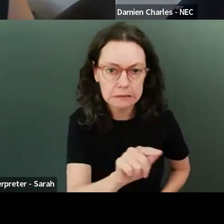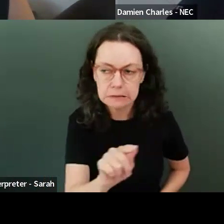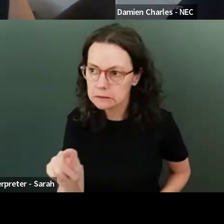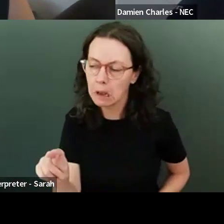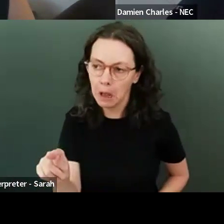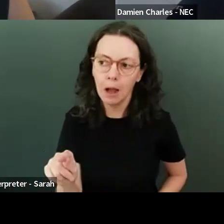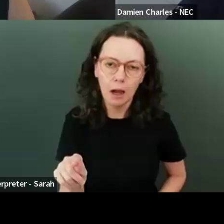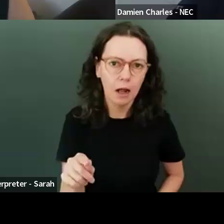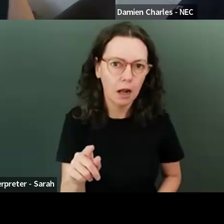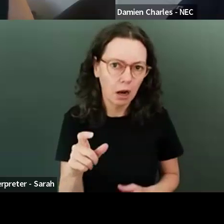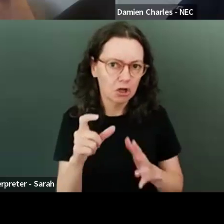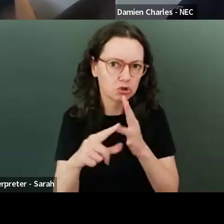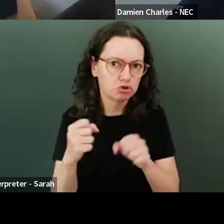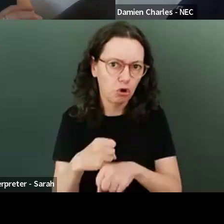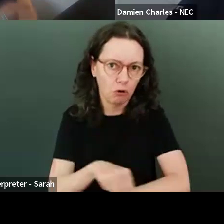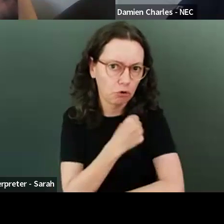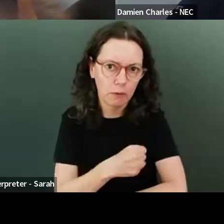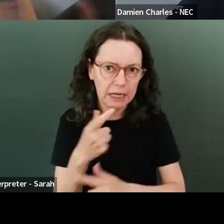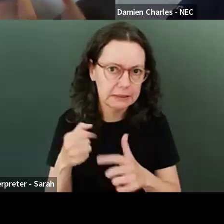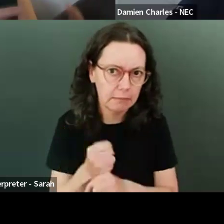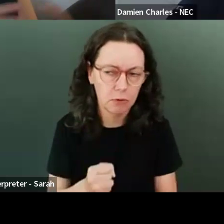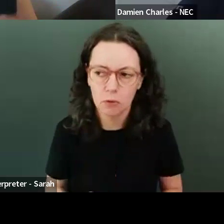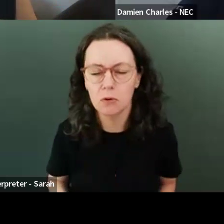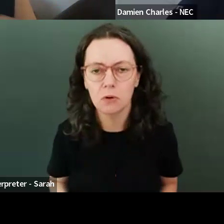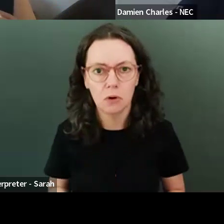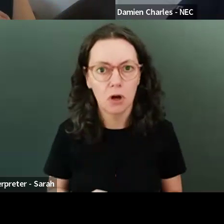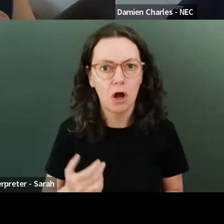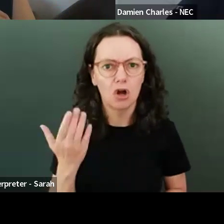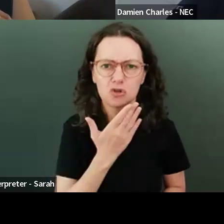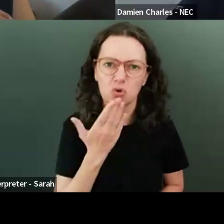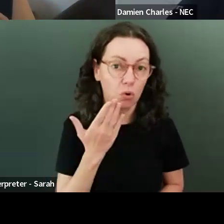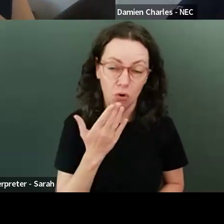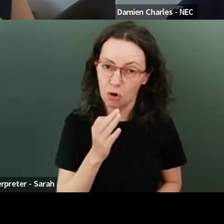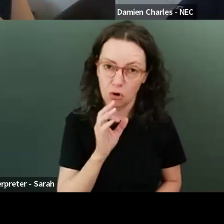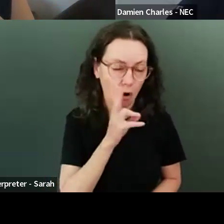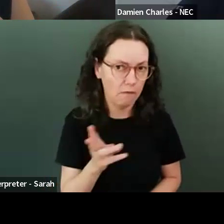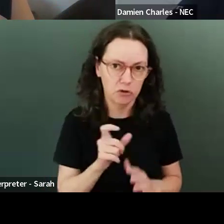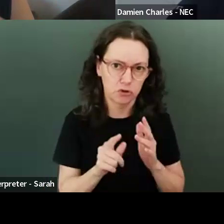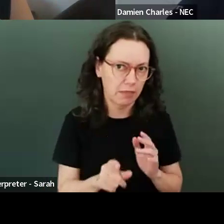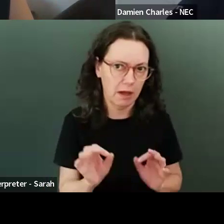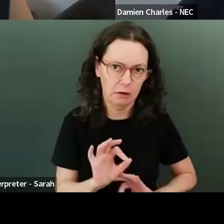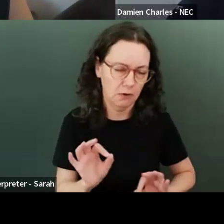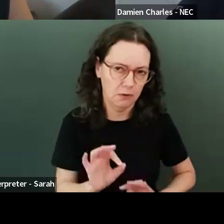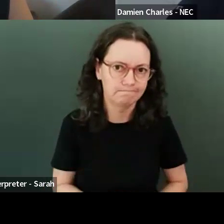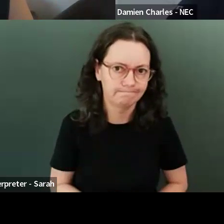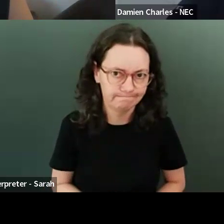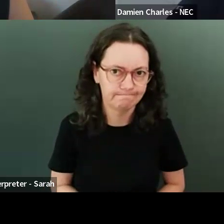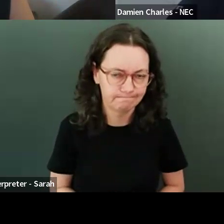and often schools are much more siloed than that so they don't have